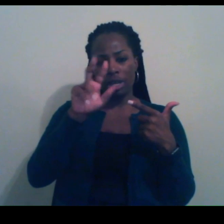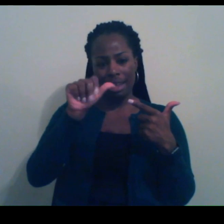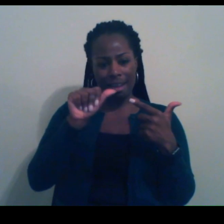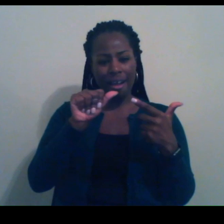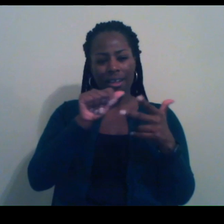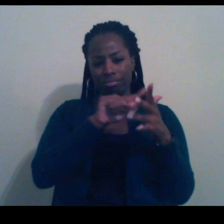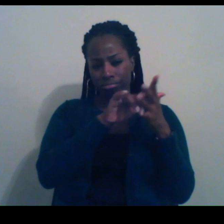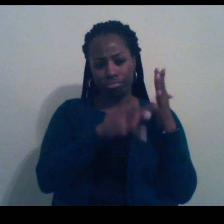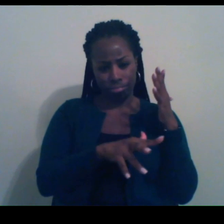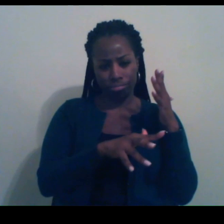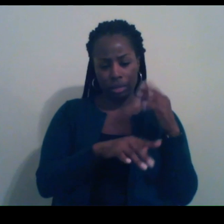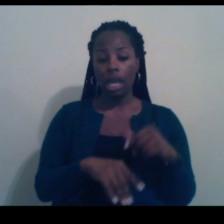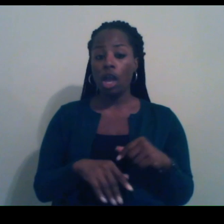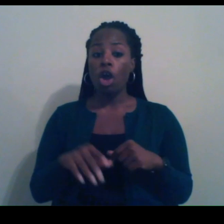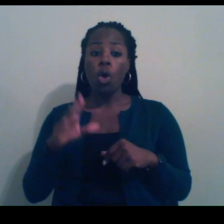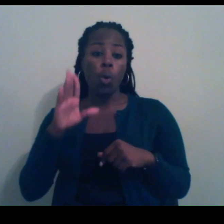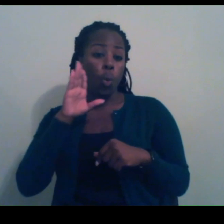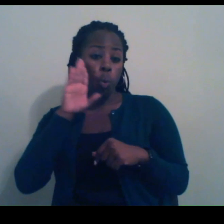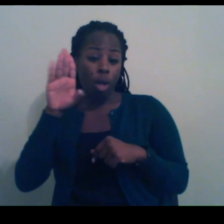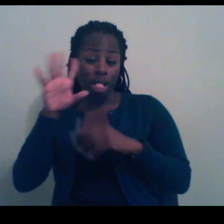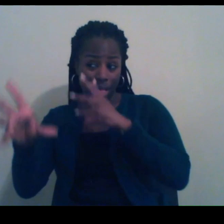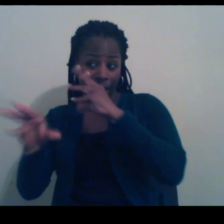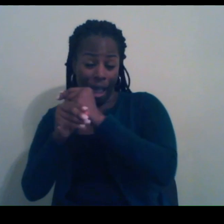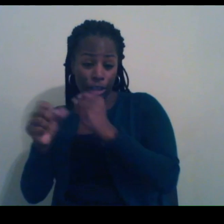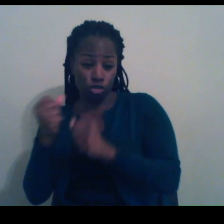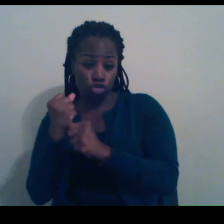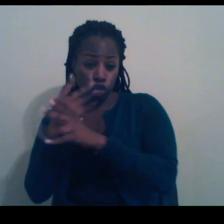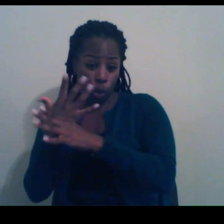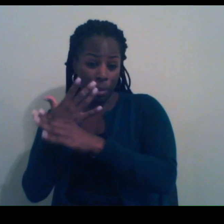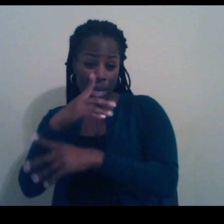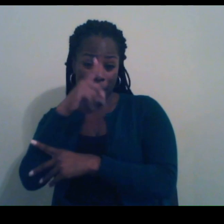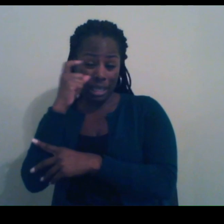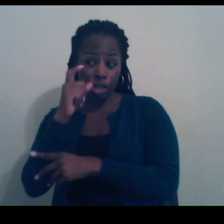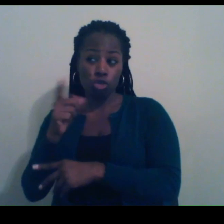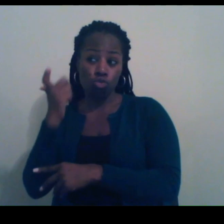because Germany for example which you've seen some cases of community spread is that on the table and then there's the follow-up as well